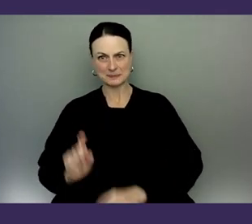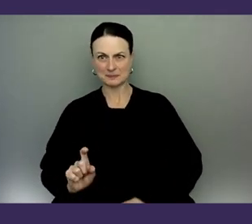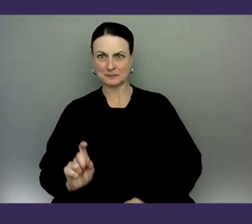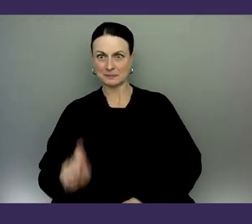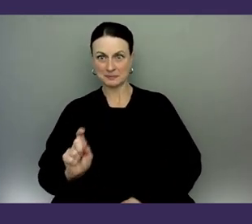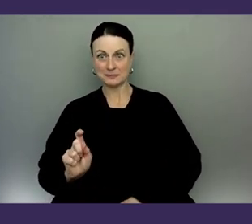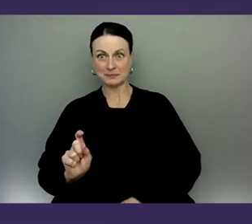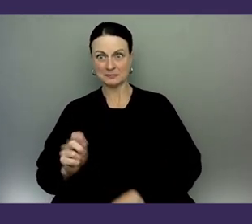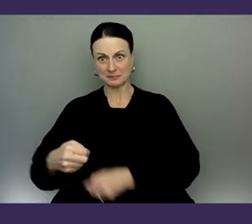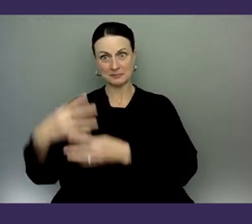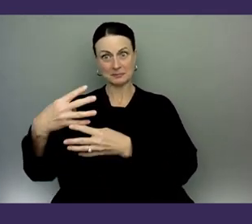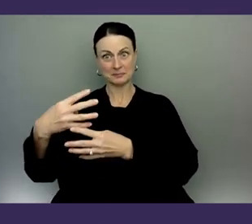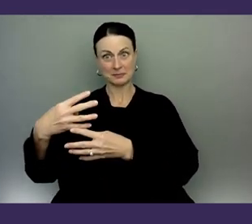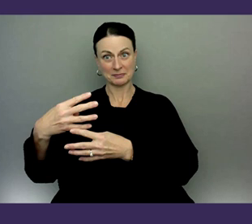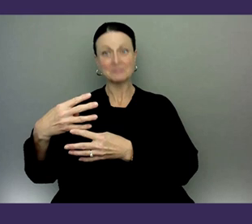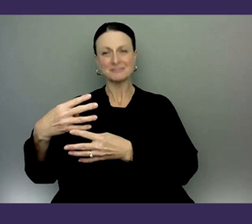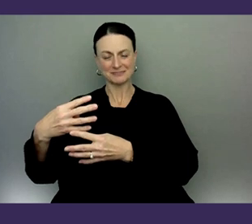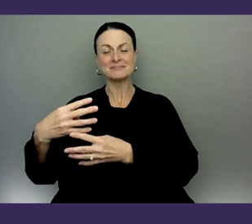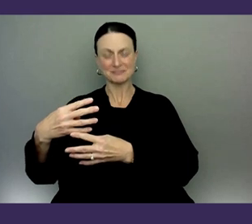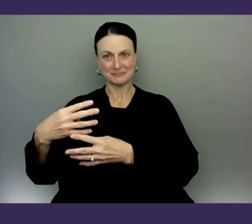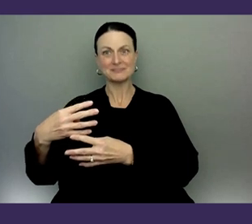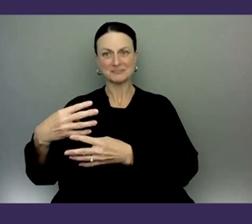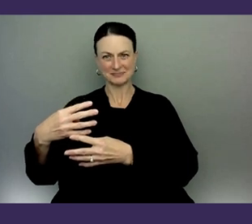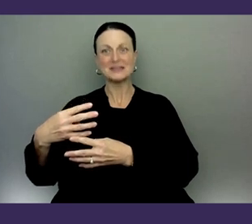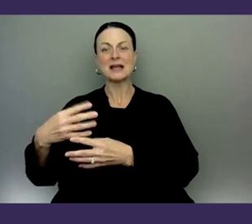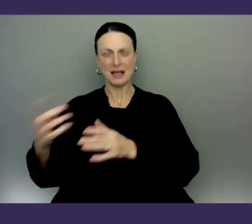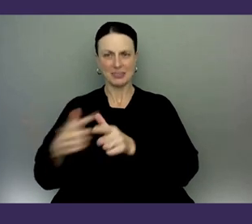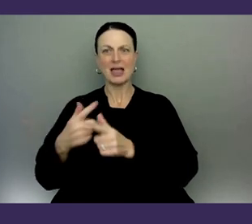You can click that and your captions will show on your screen.